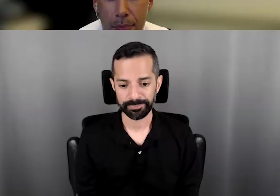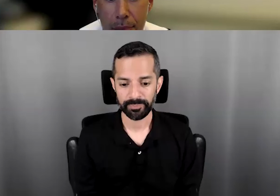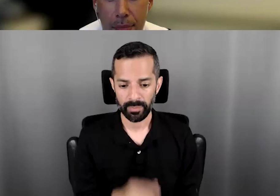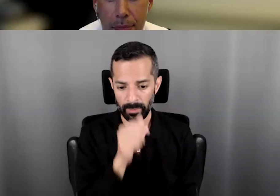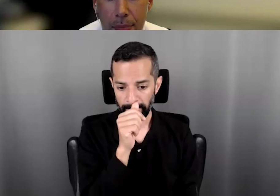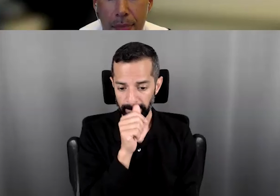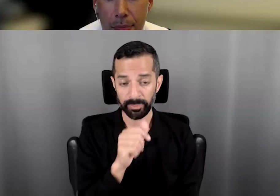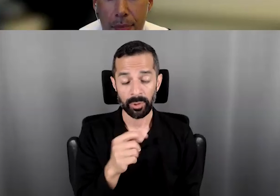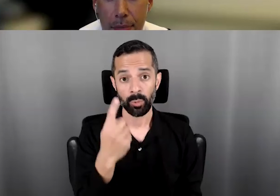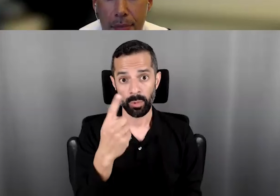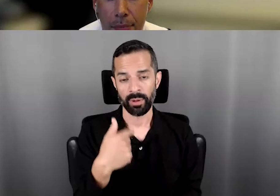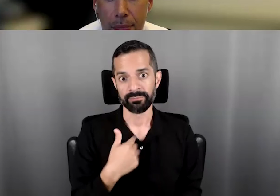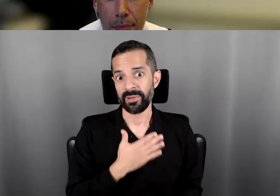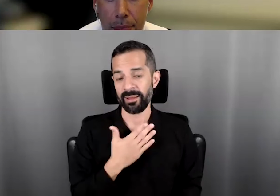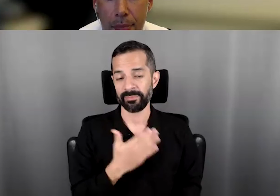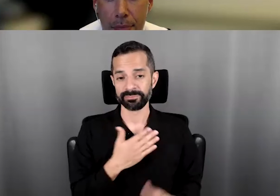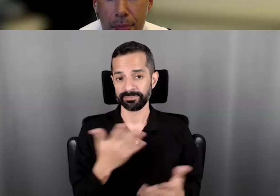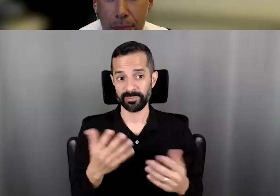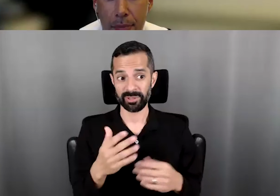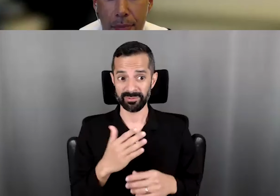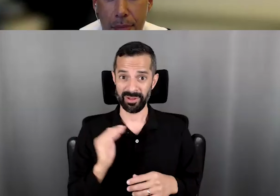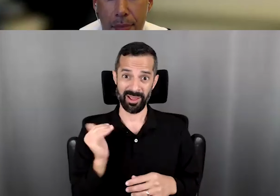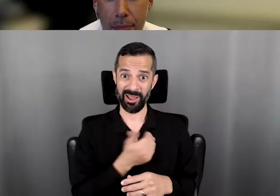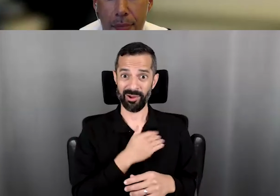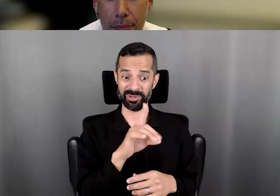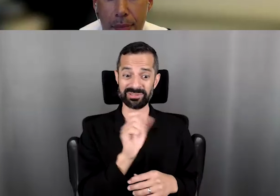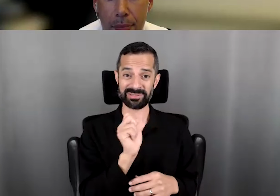is that our deans have been very collaborative in recognizing that